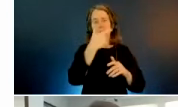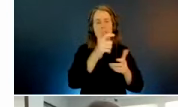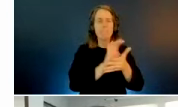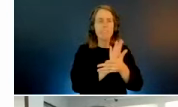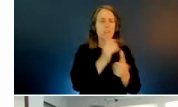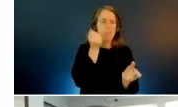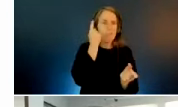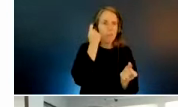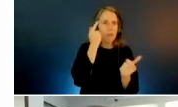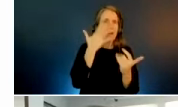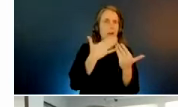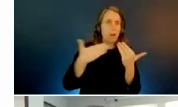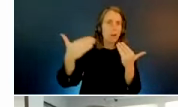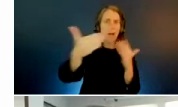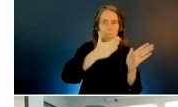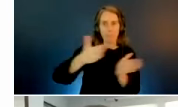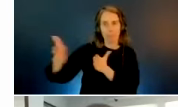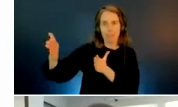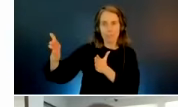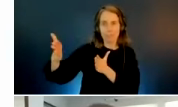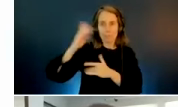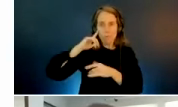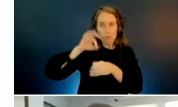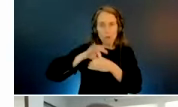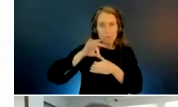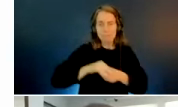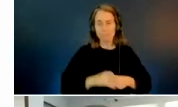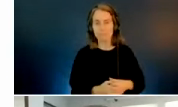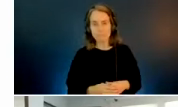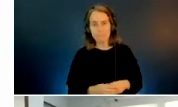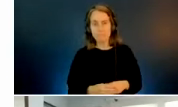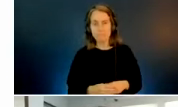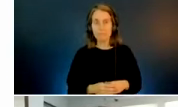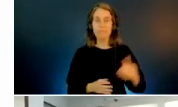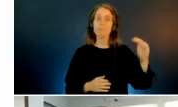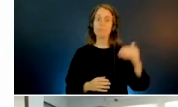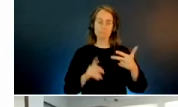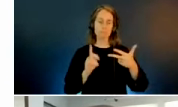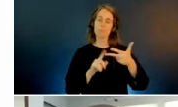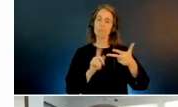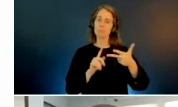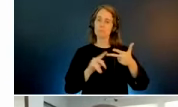what to expect when you go to vote and then vote411.org